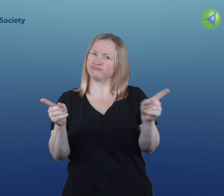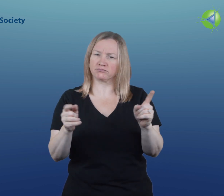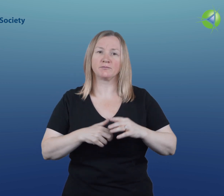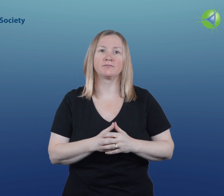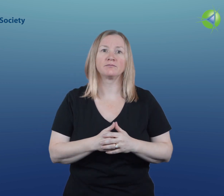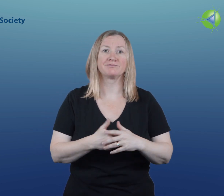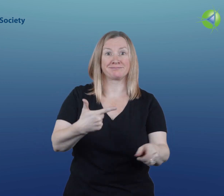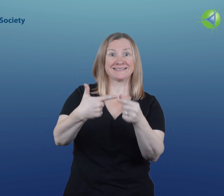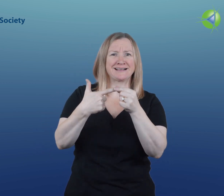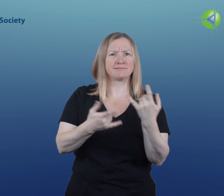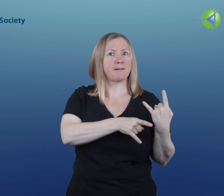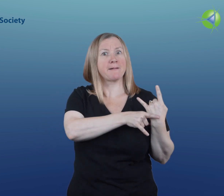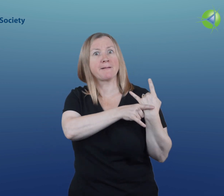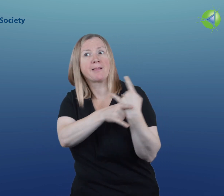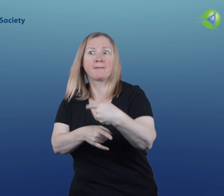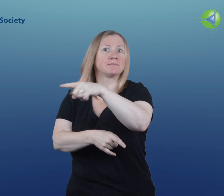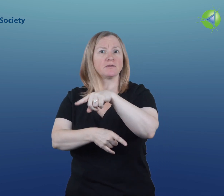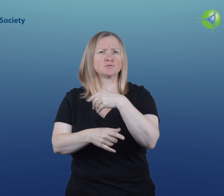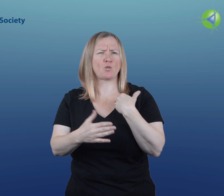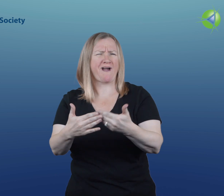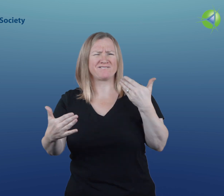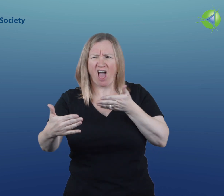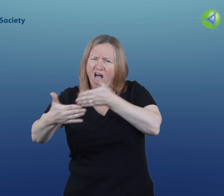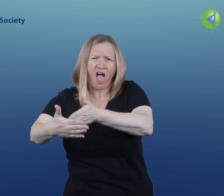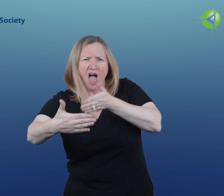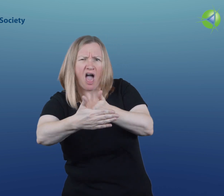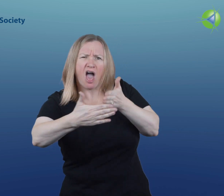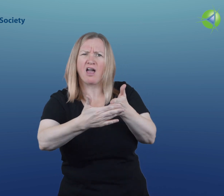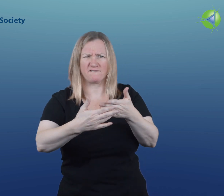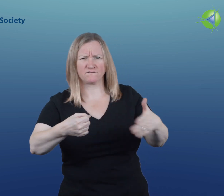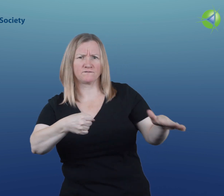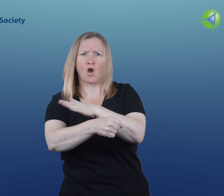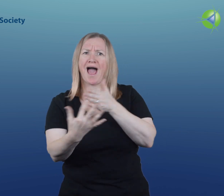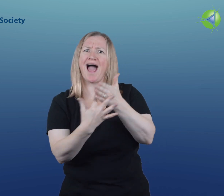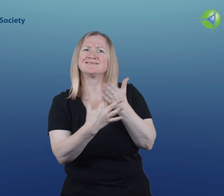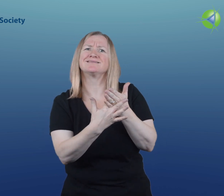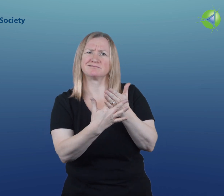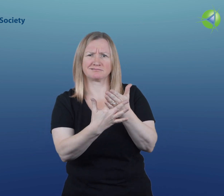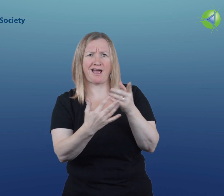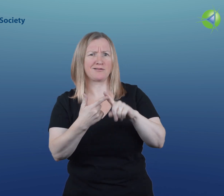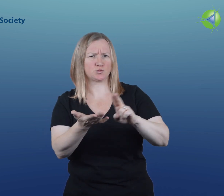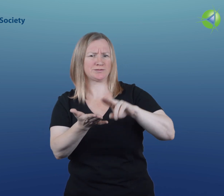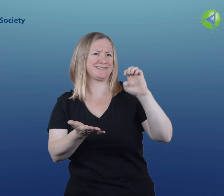help them avoid obstacles to full access to and use of ECS.